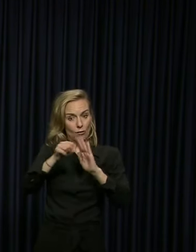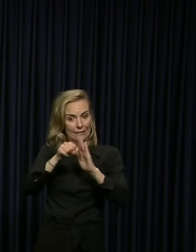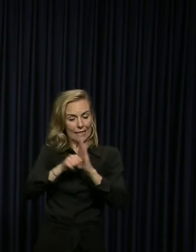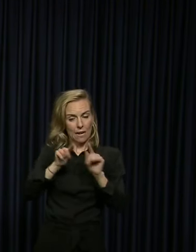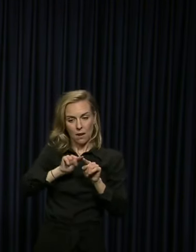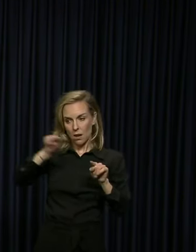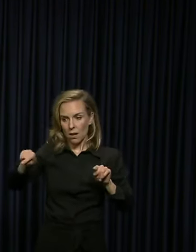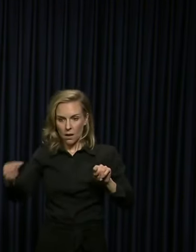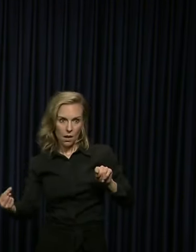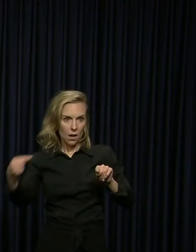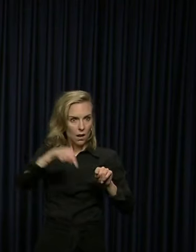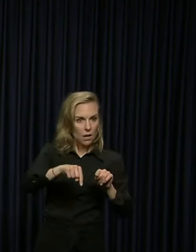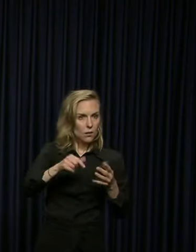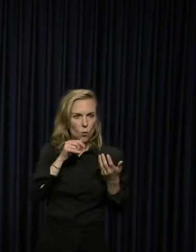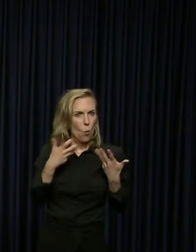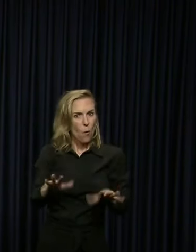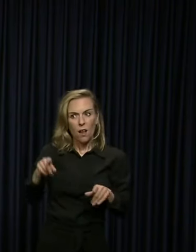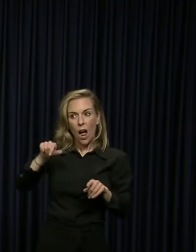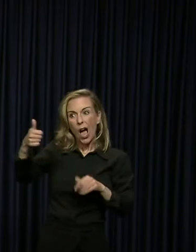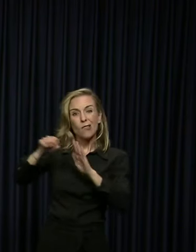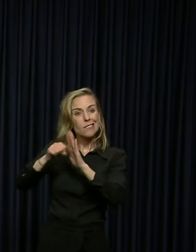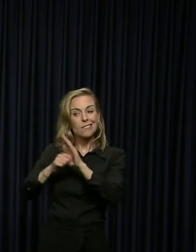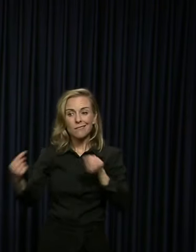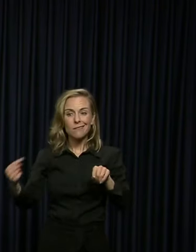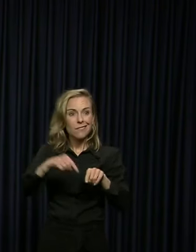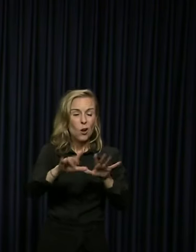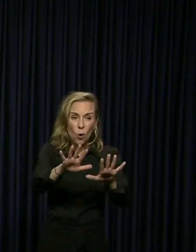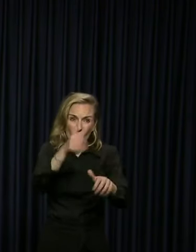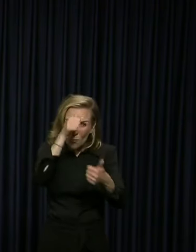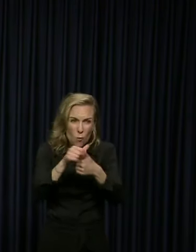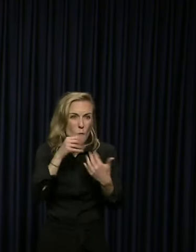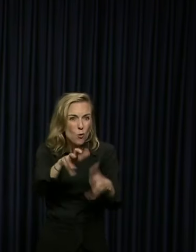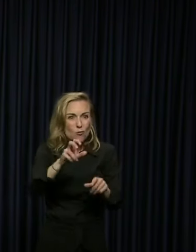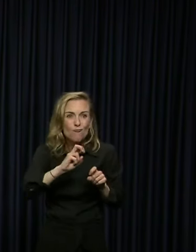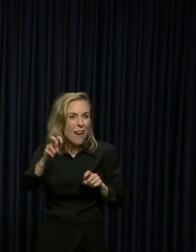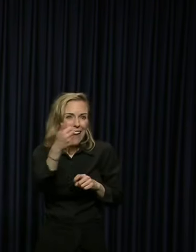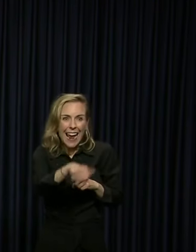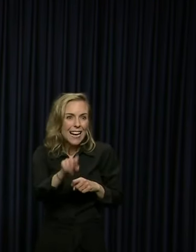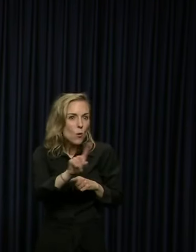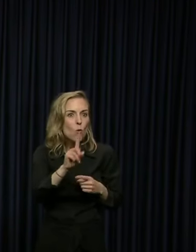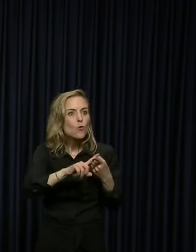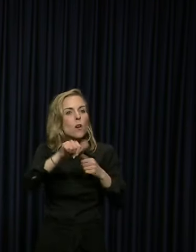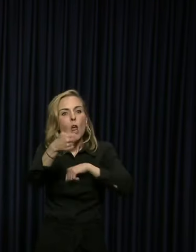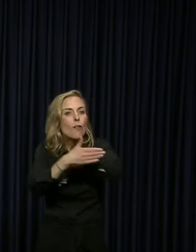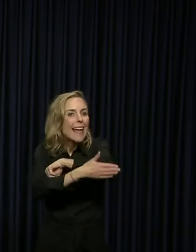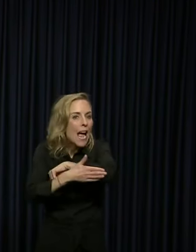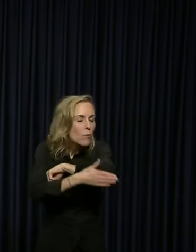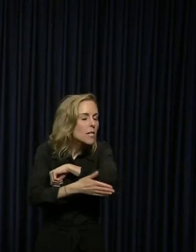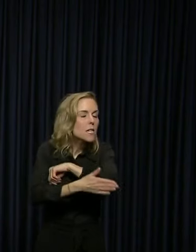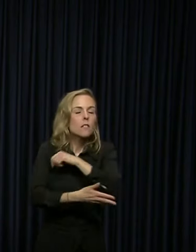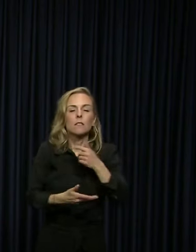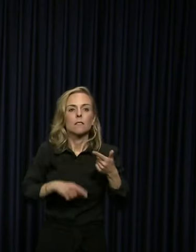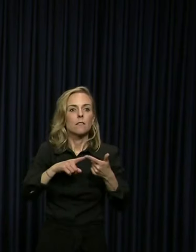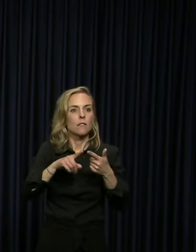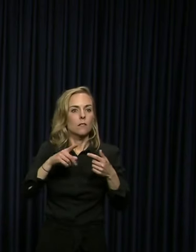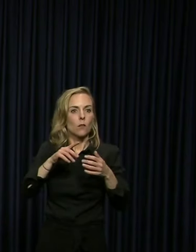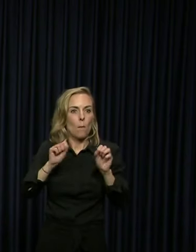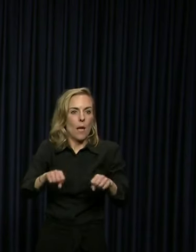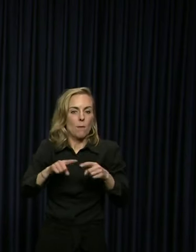AGAIN, HERE ALL IN THIS, WE'RE IN IT TOGETHER, AND LET'S MAKE SURE THAT AS WE'RE THINKING